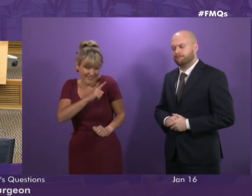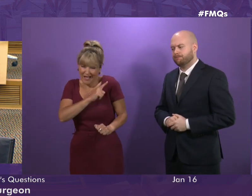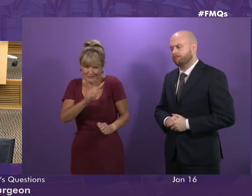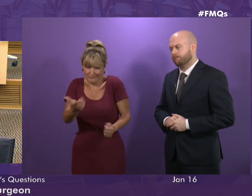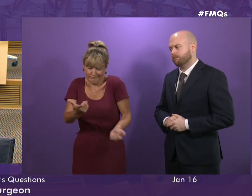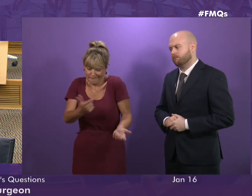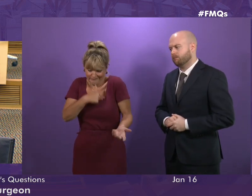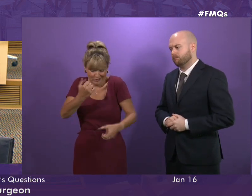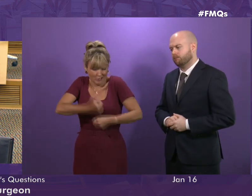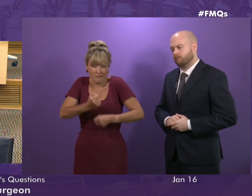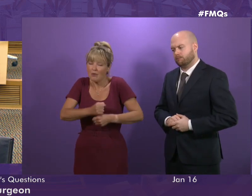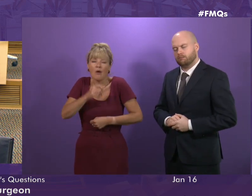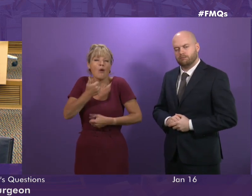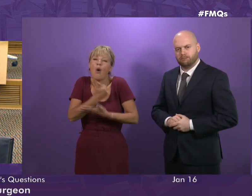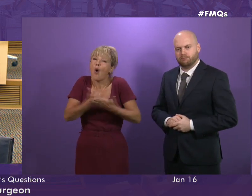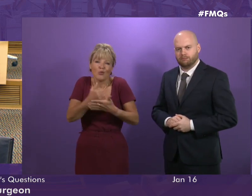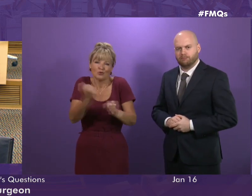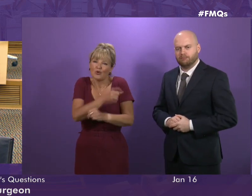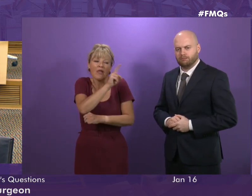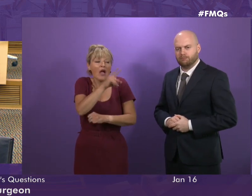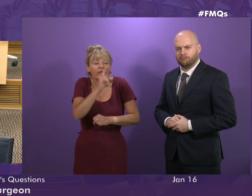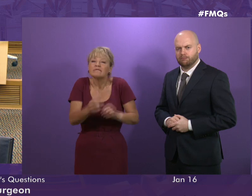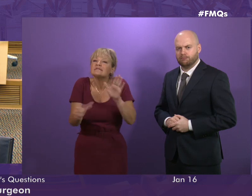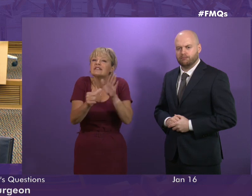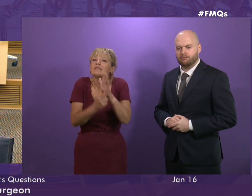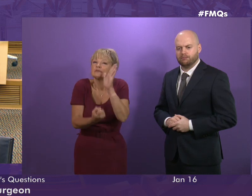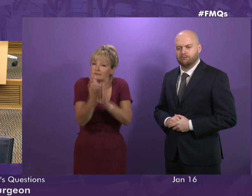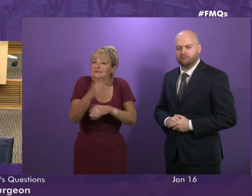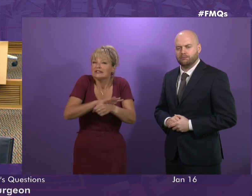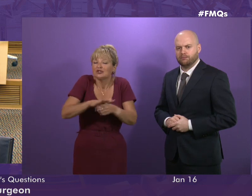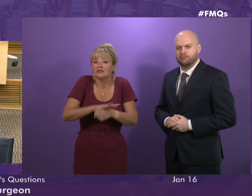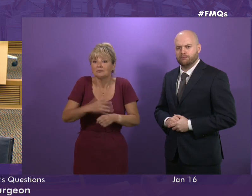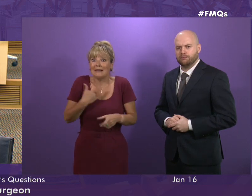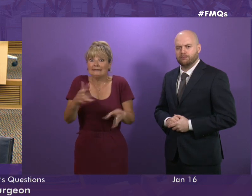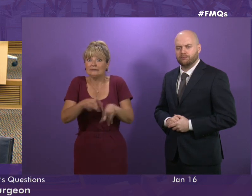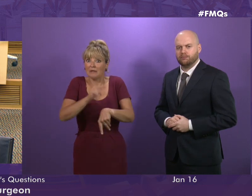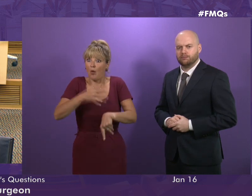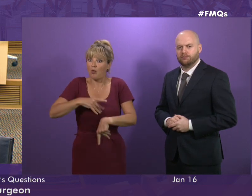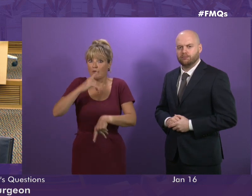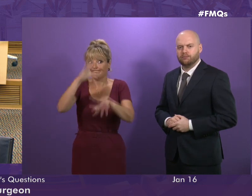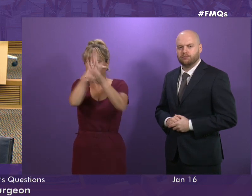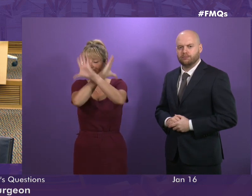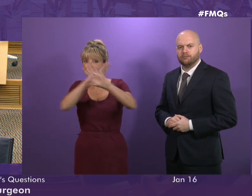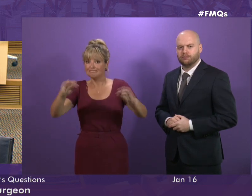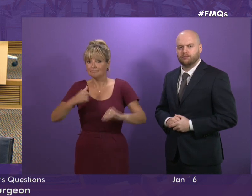these very difficult situations. I take the opportunity to express my concern about Penman